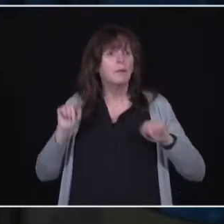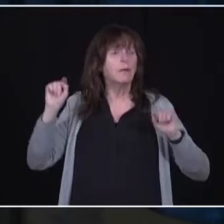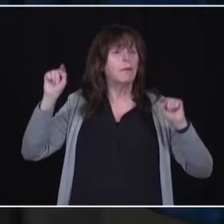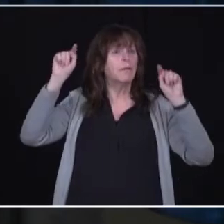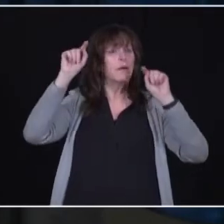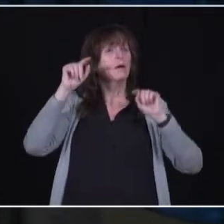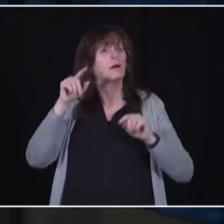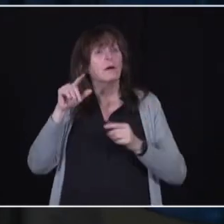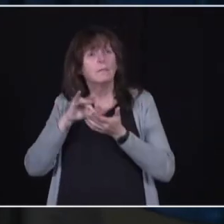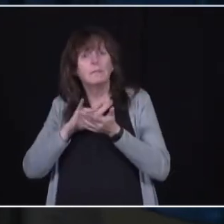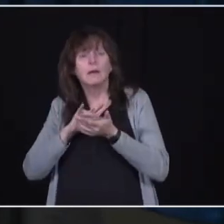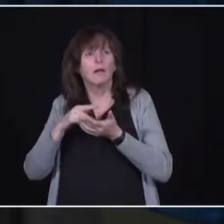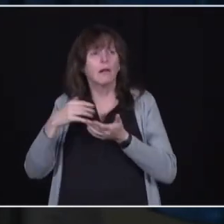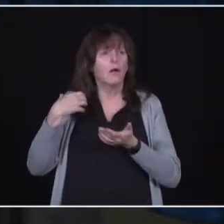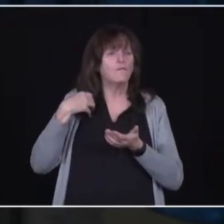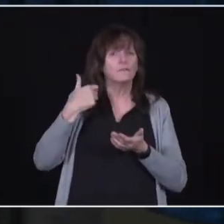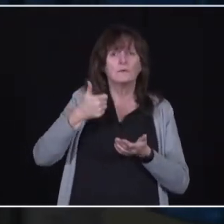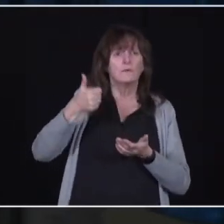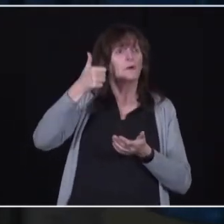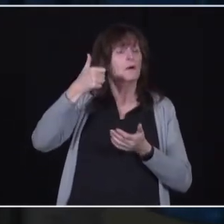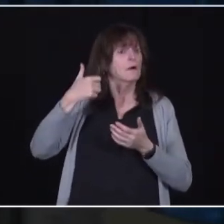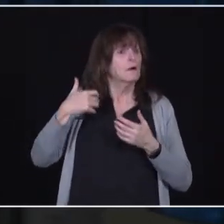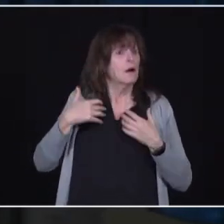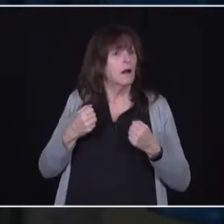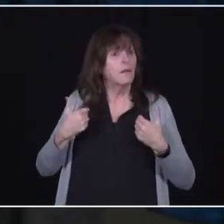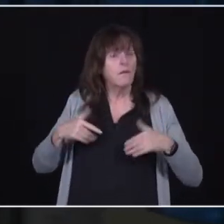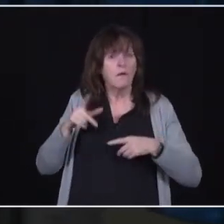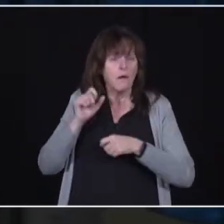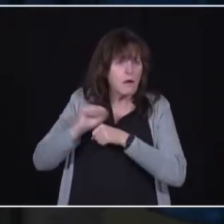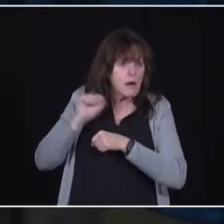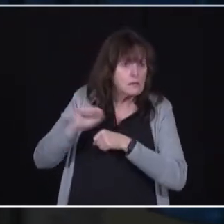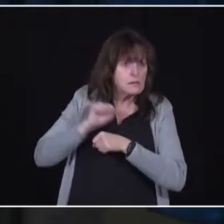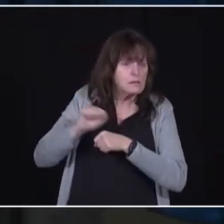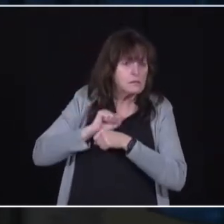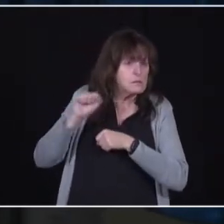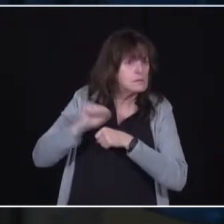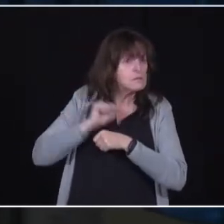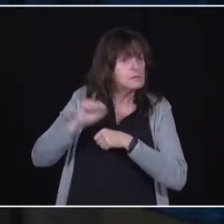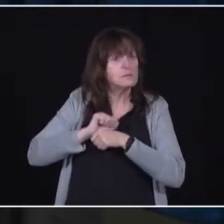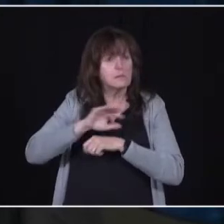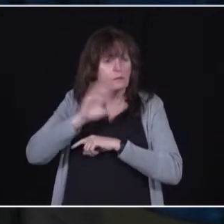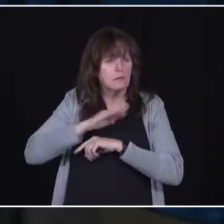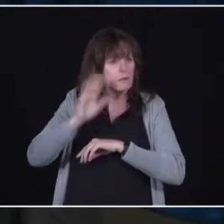Also I want to thank the public health units and officers of health who have been working